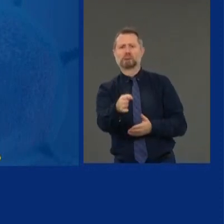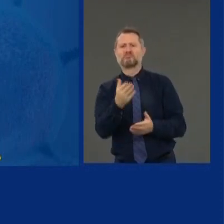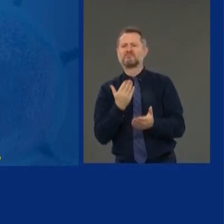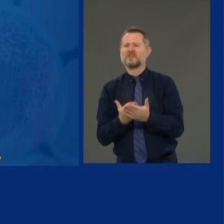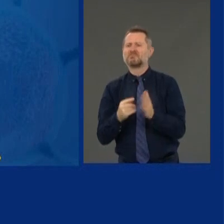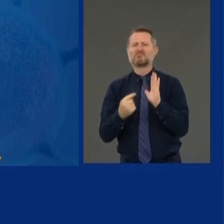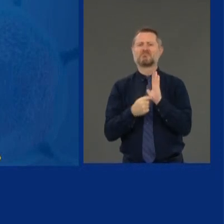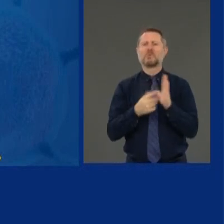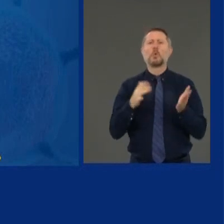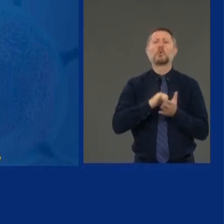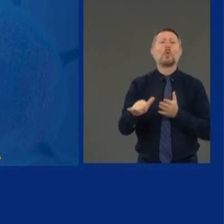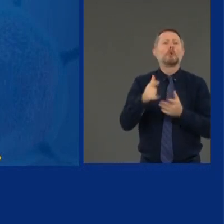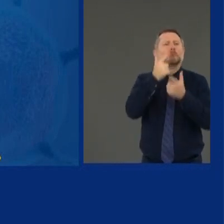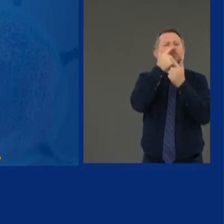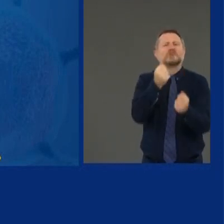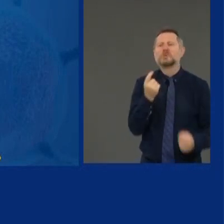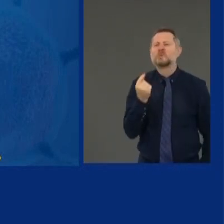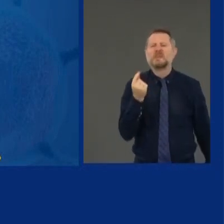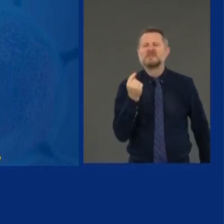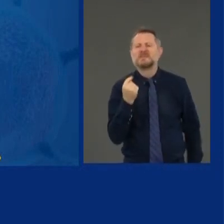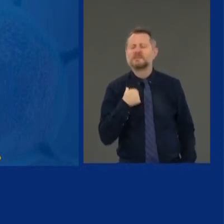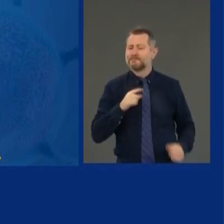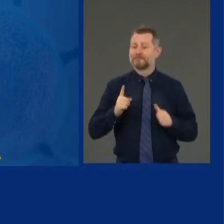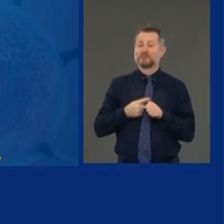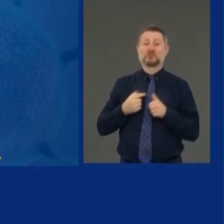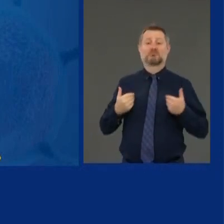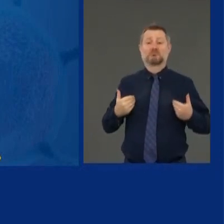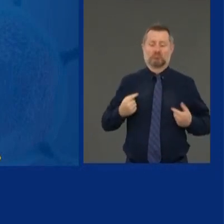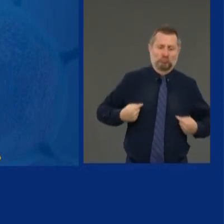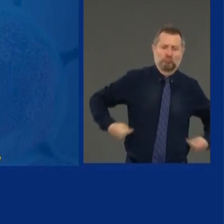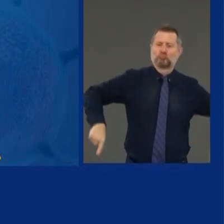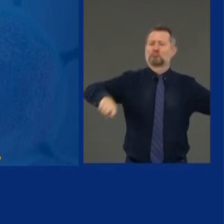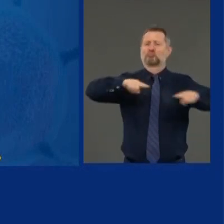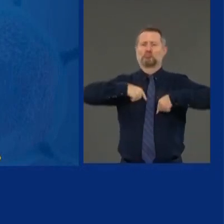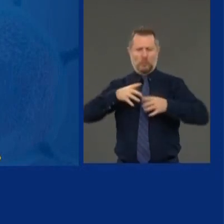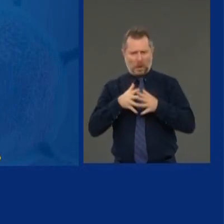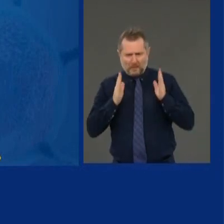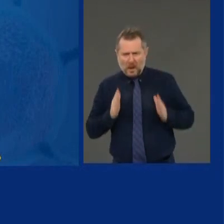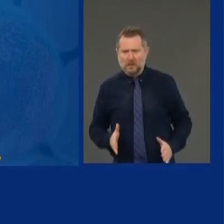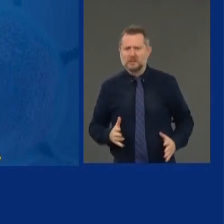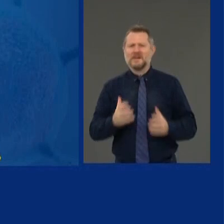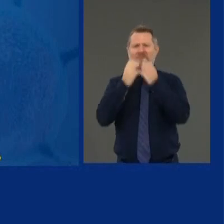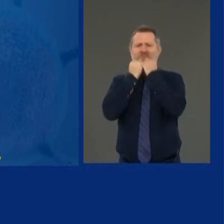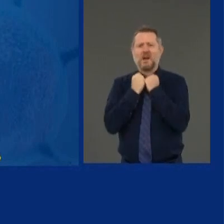NEW YORK'S INTEREST IN THE REST OF THE NATION, FIRST OF ALL,